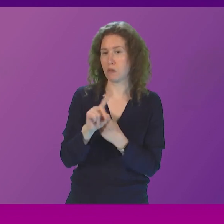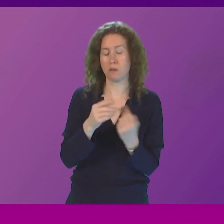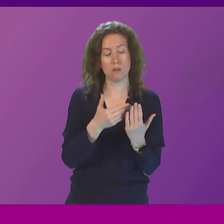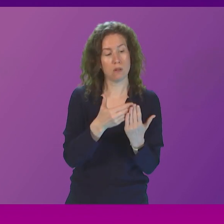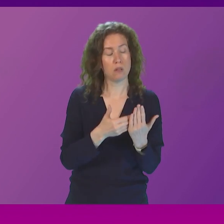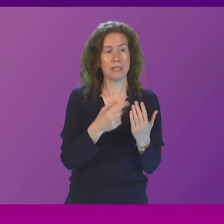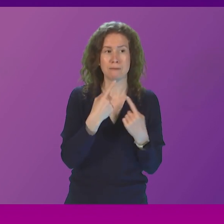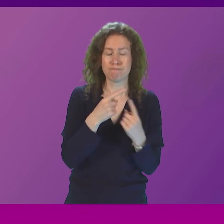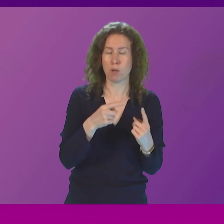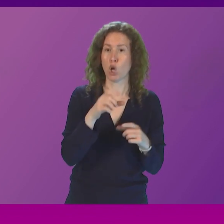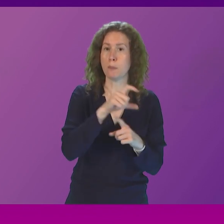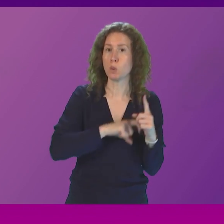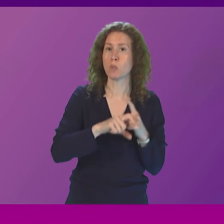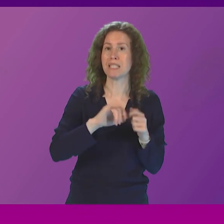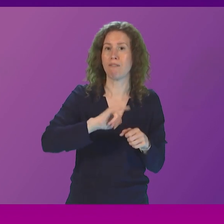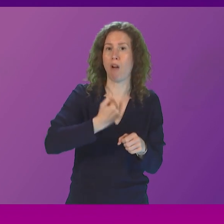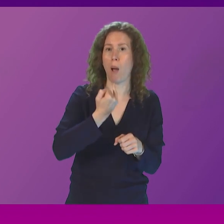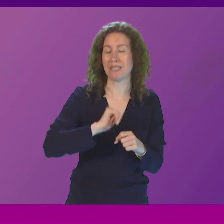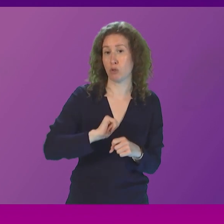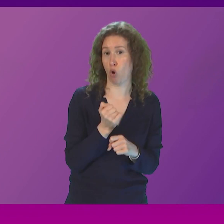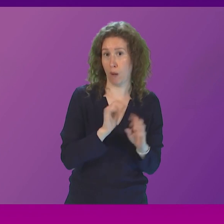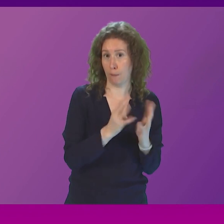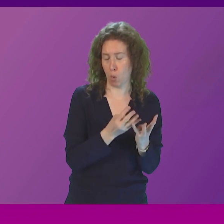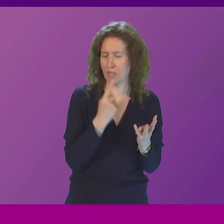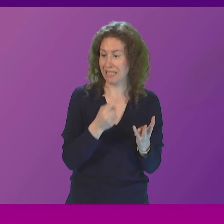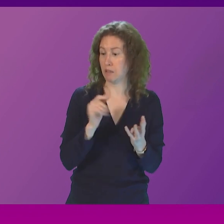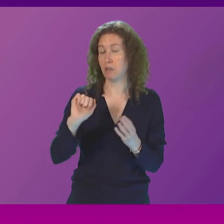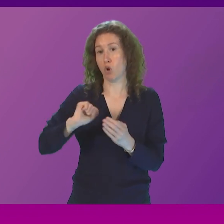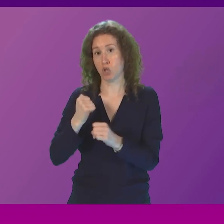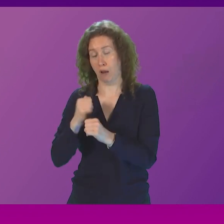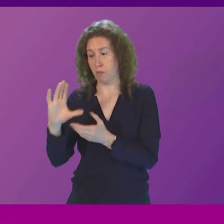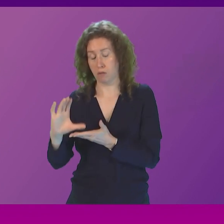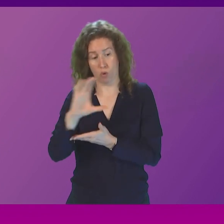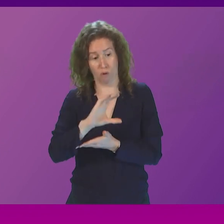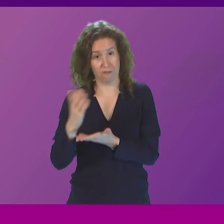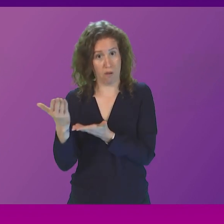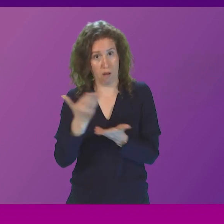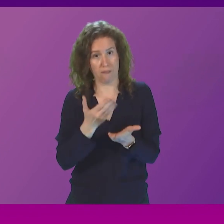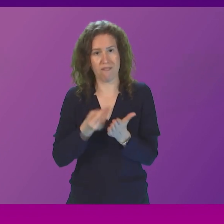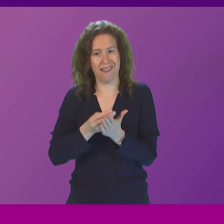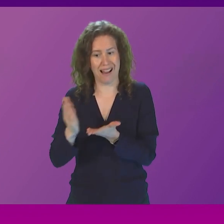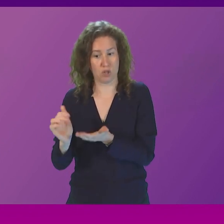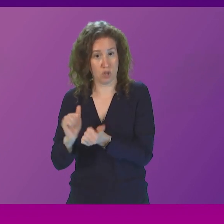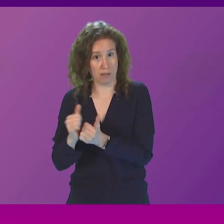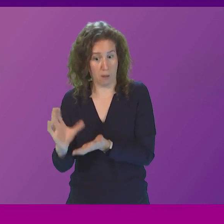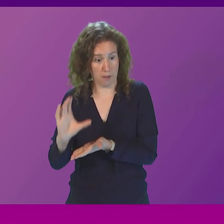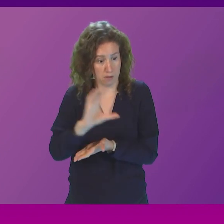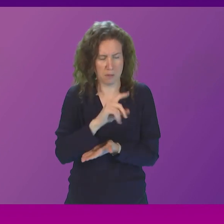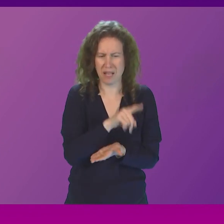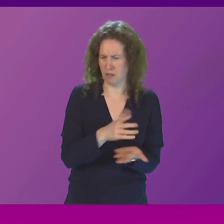the Community Pharmacy Scotland board has described the financial settlement that it has been offered as “derisory”.